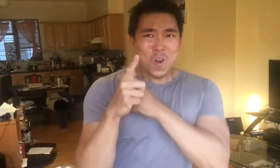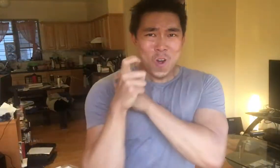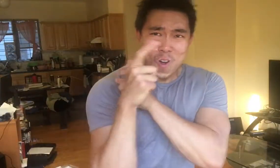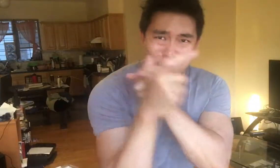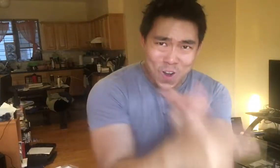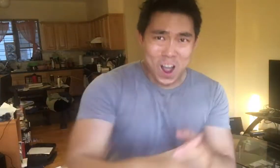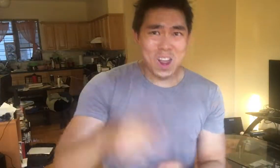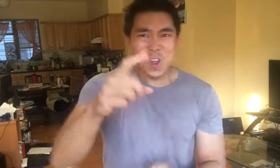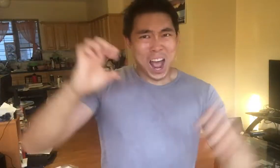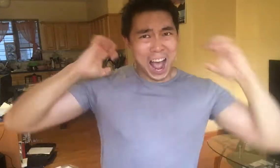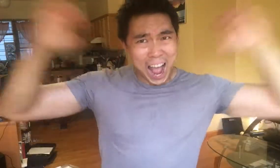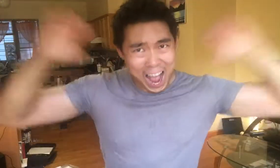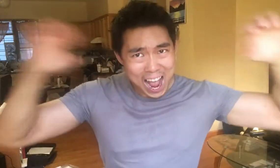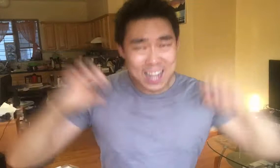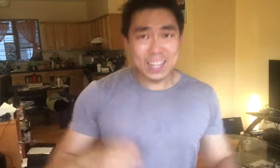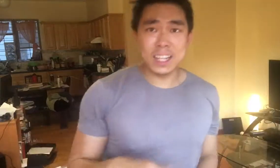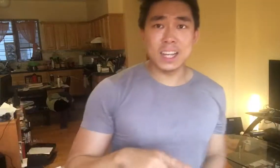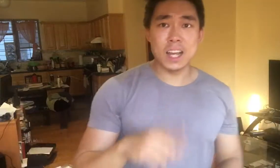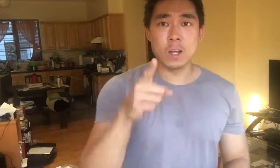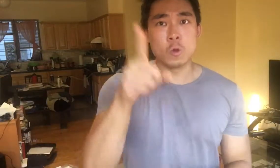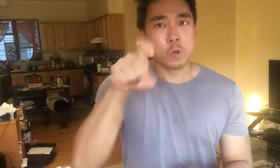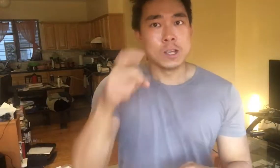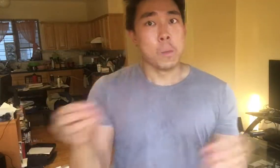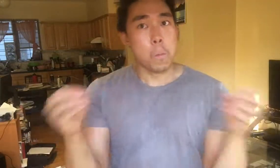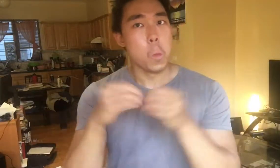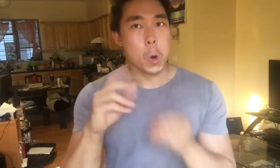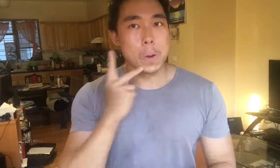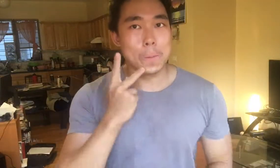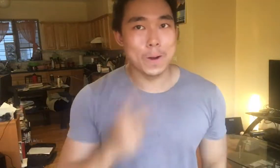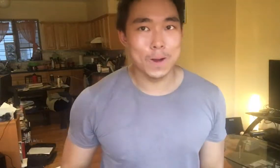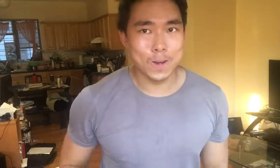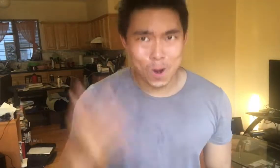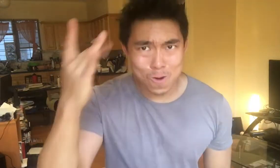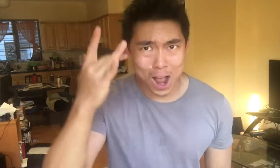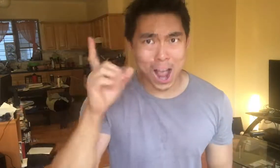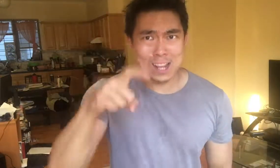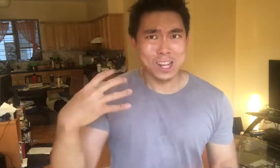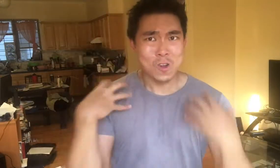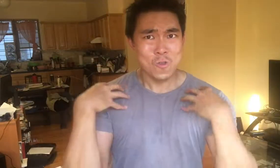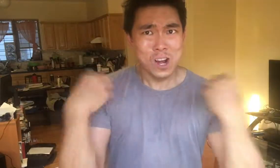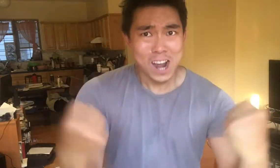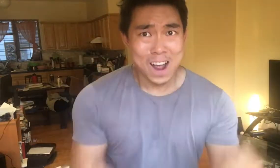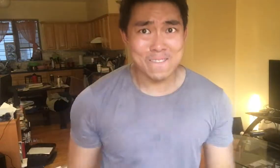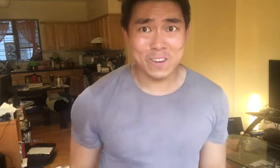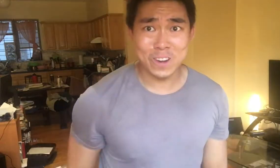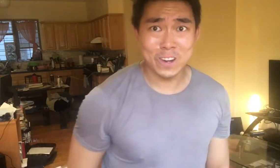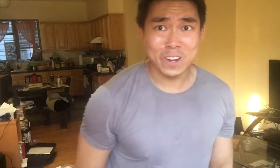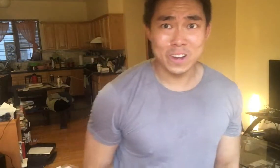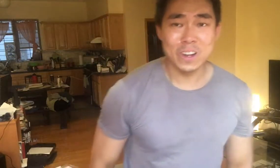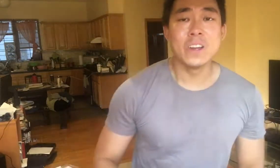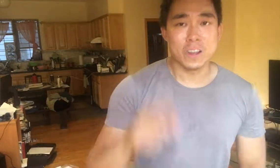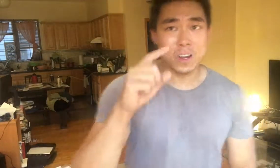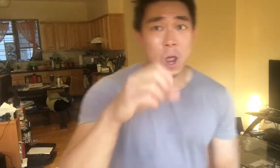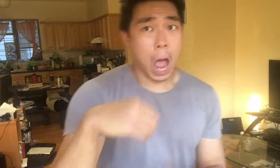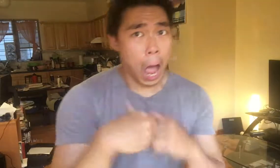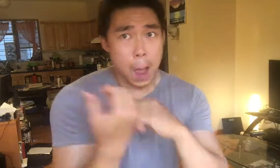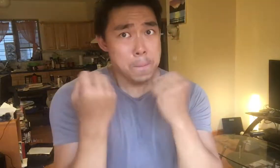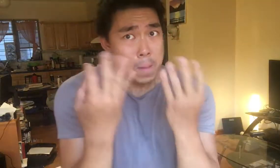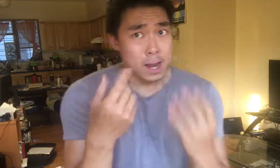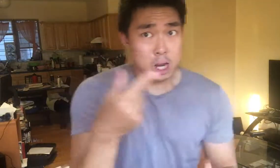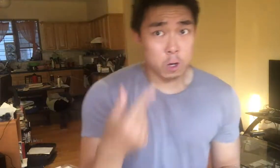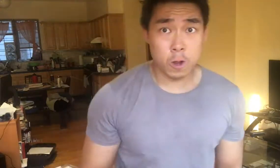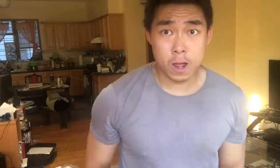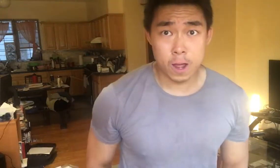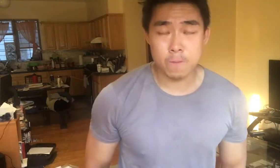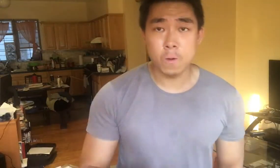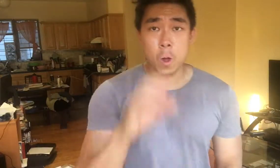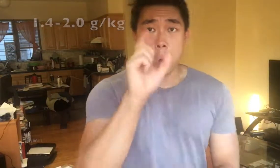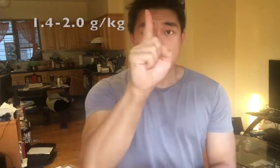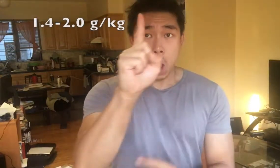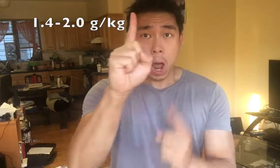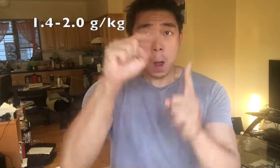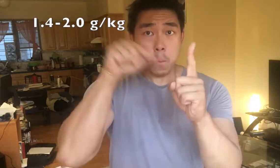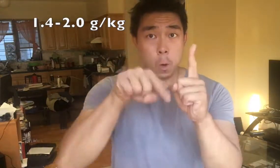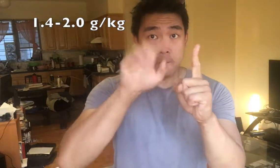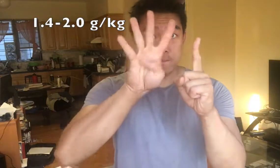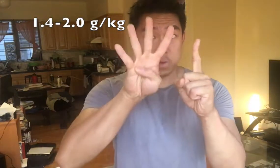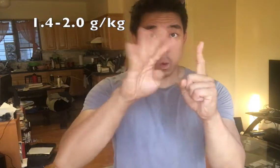For people doing high intensity training, protein needs might go up to about 1.4-2.0 g/kg (or around 1 g/lb) of body mass.